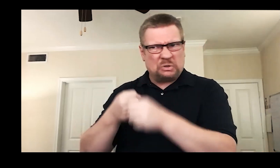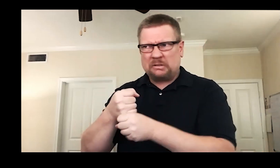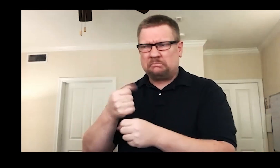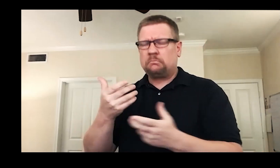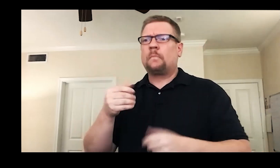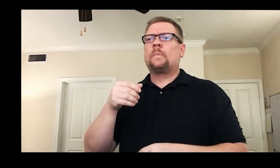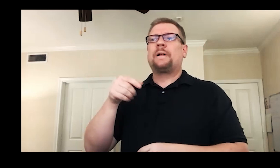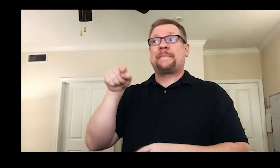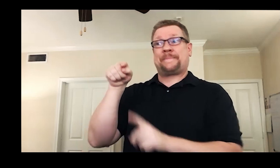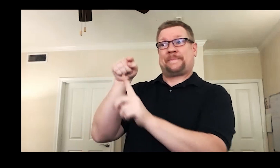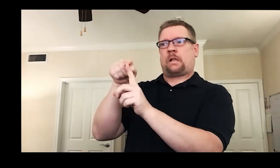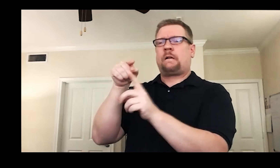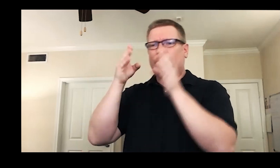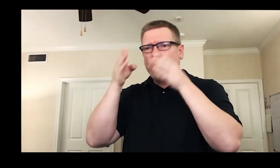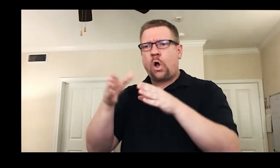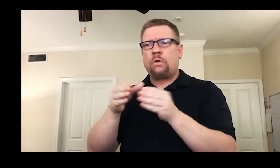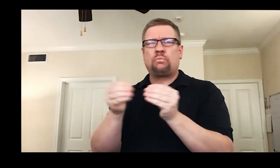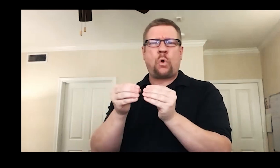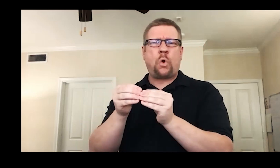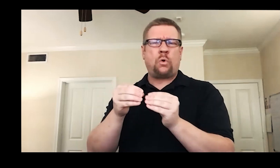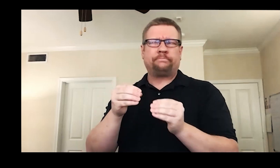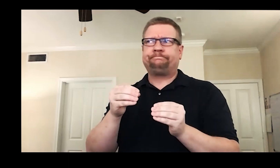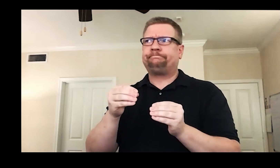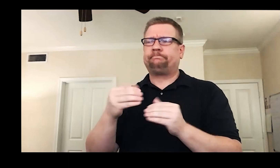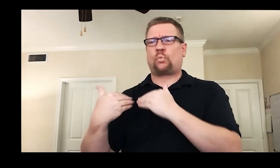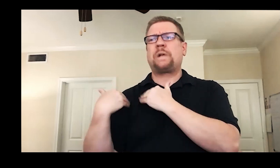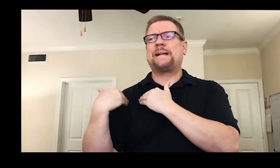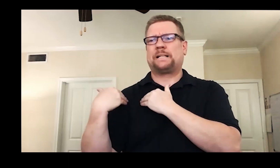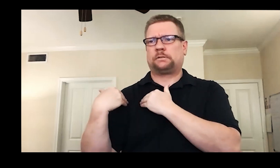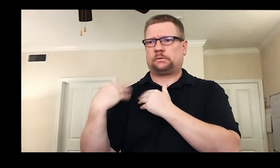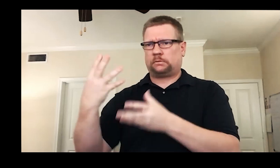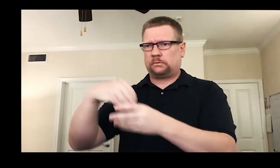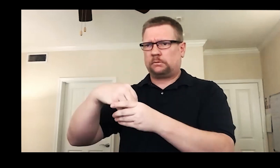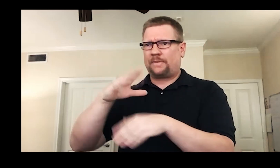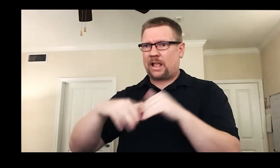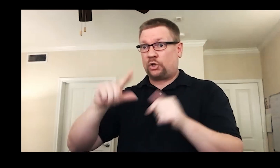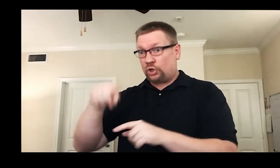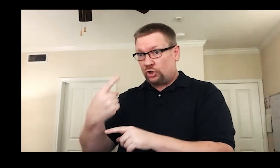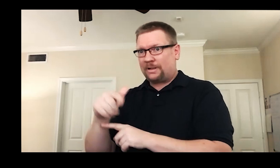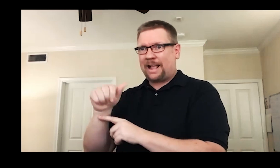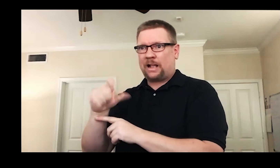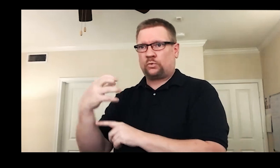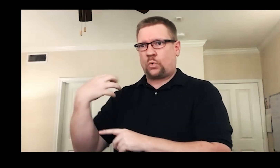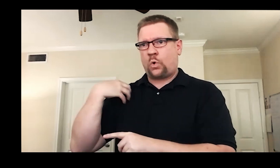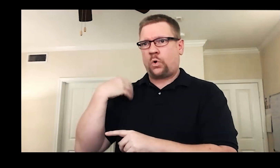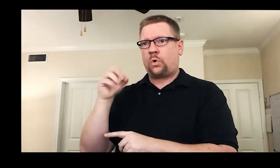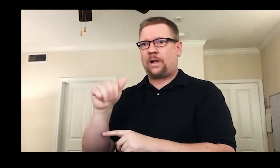the past 10 or so years. The scope is much like a dramaturg for all things Deaf and sign related.